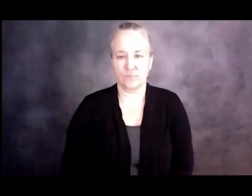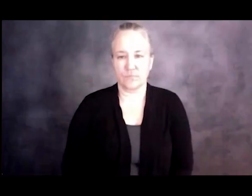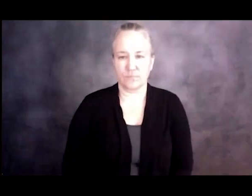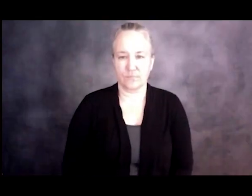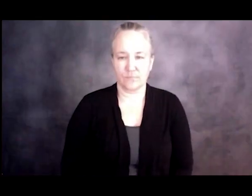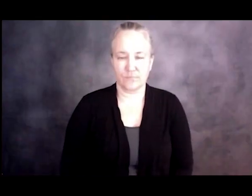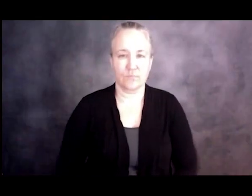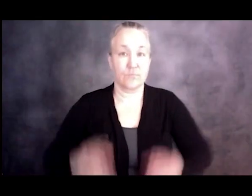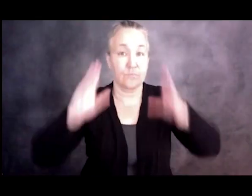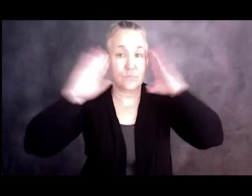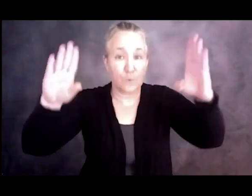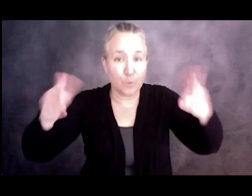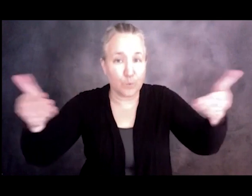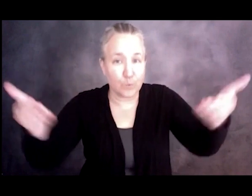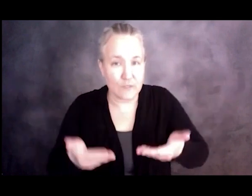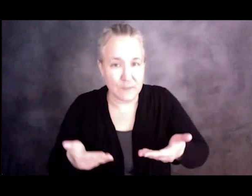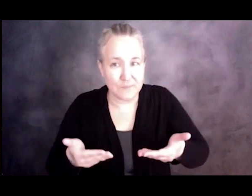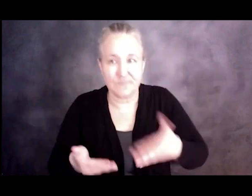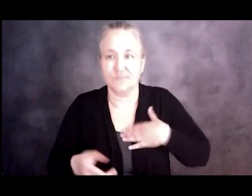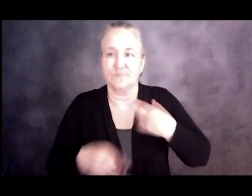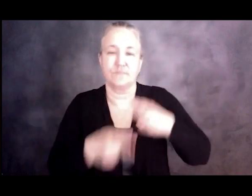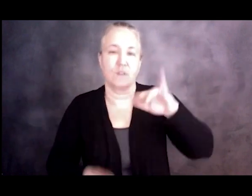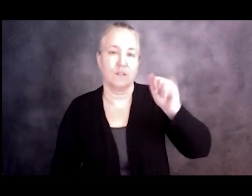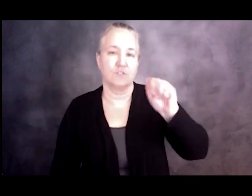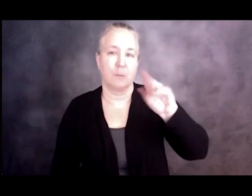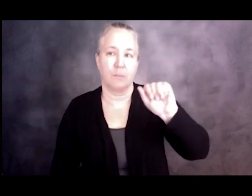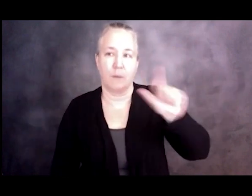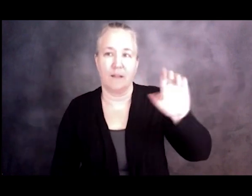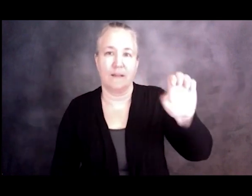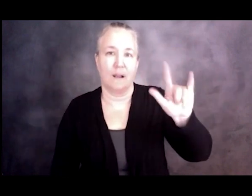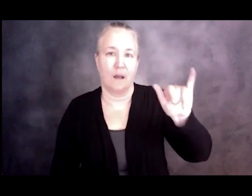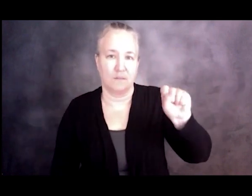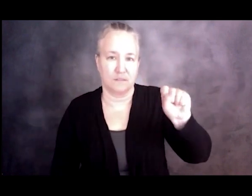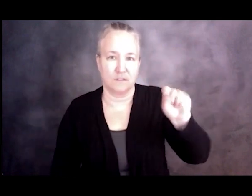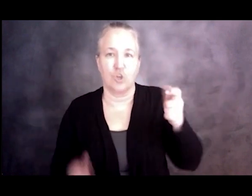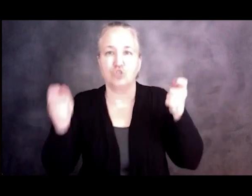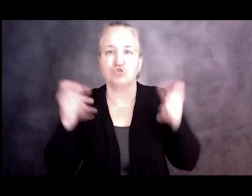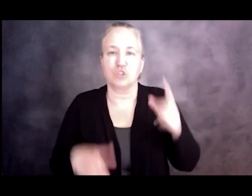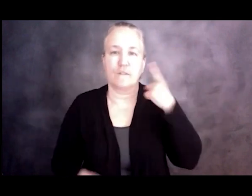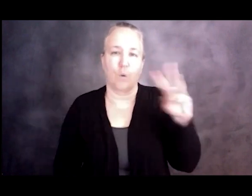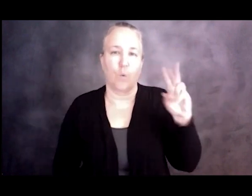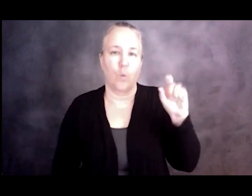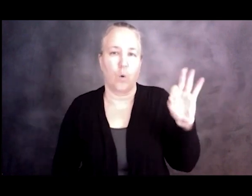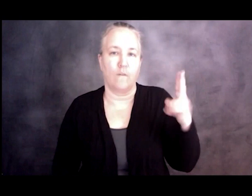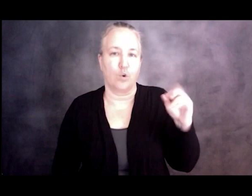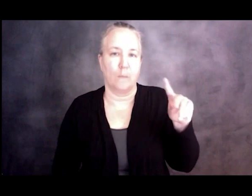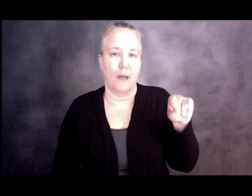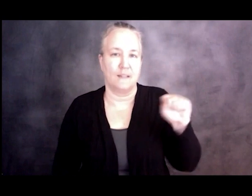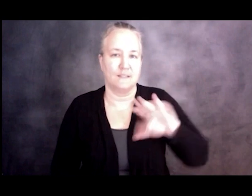Welcome, everyone. My name is Jamal Elias. I'm the director of the Wolf Humanities Center, which